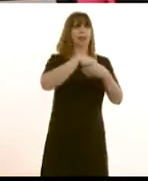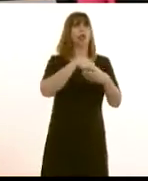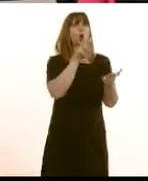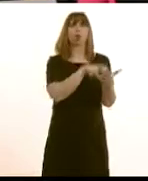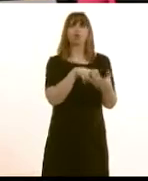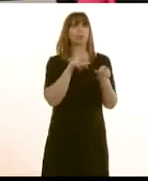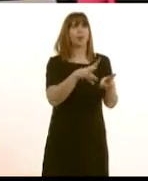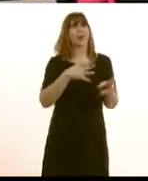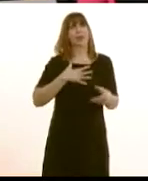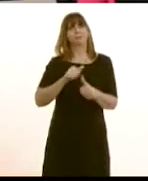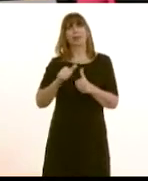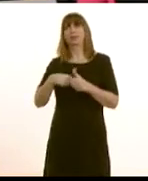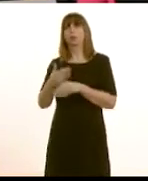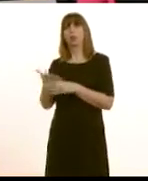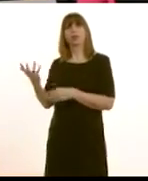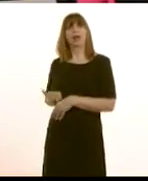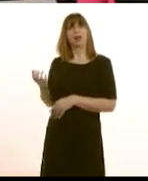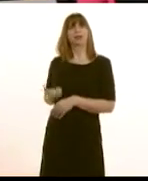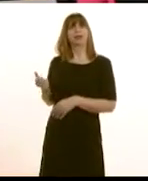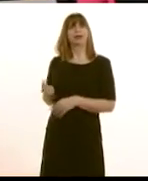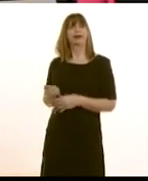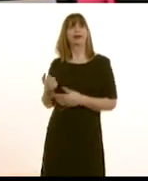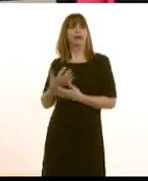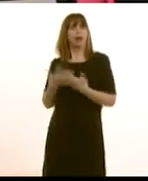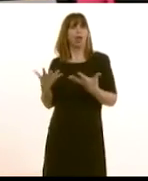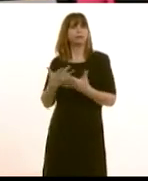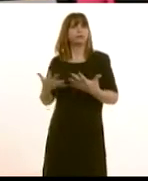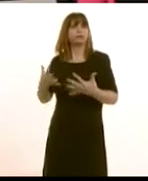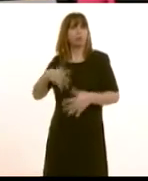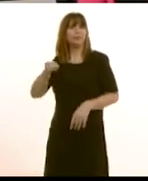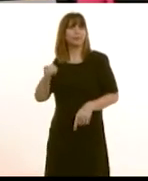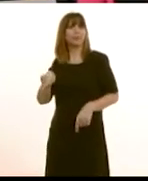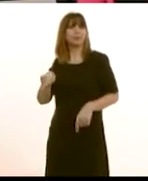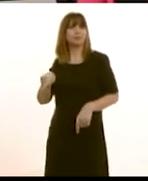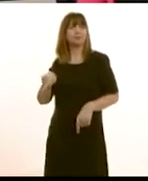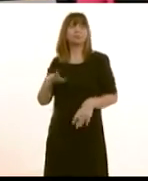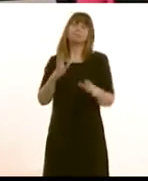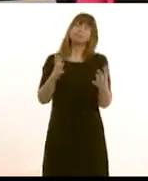model, although, for some, that's what they would want. It's true to sayóshe's raised